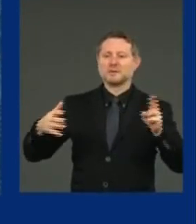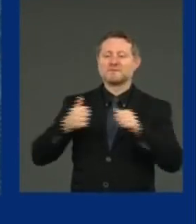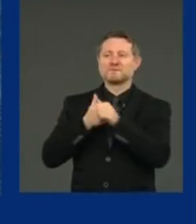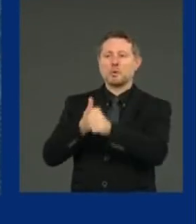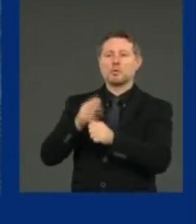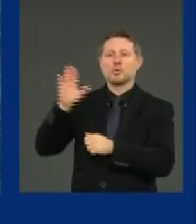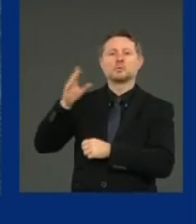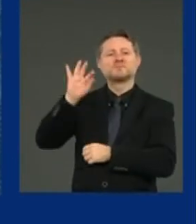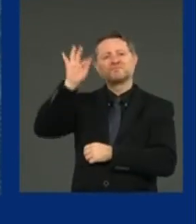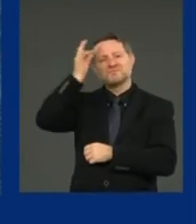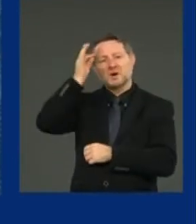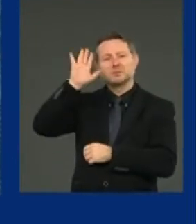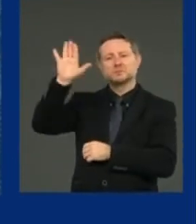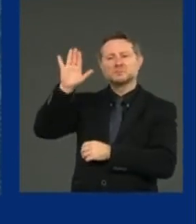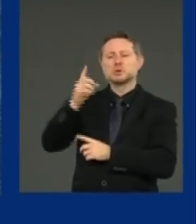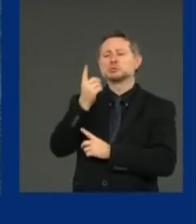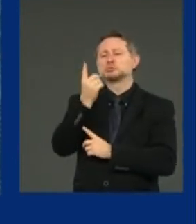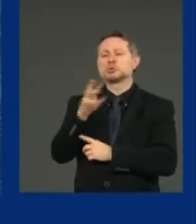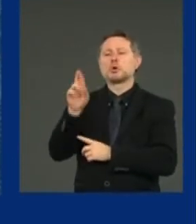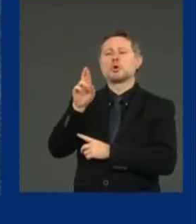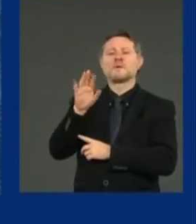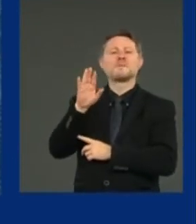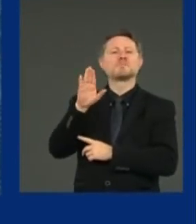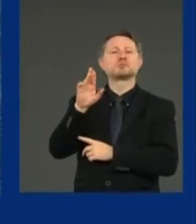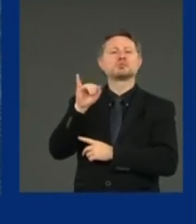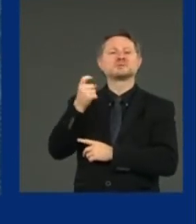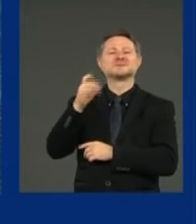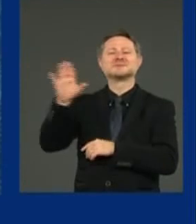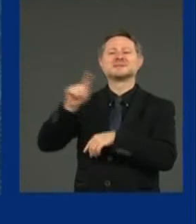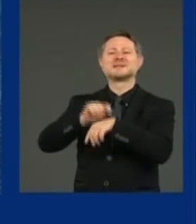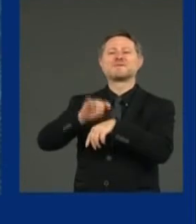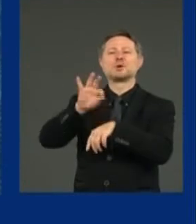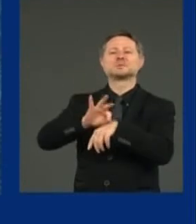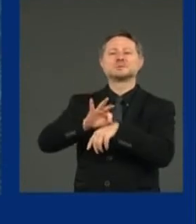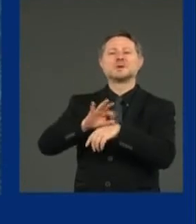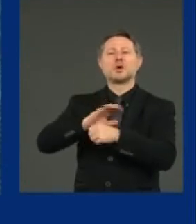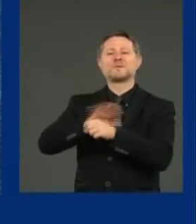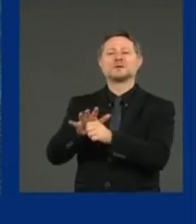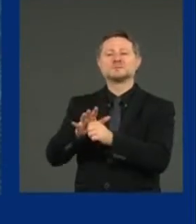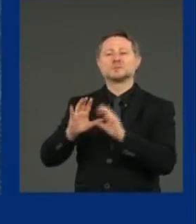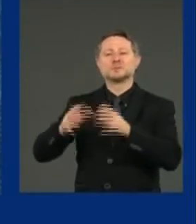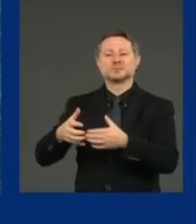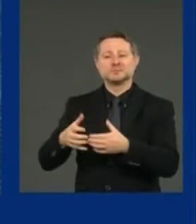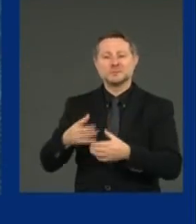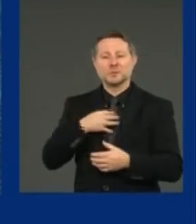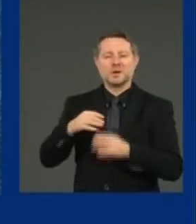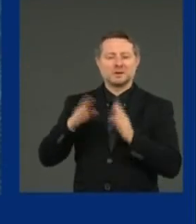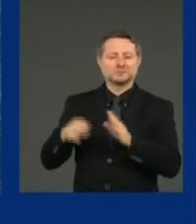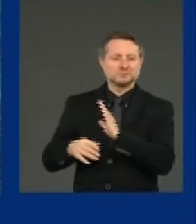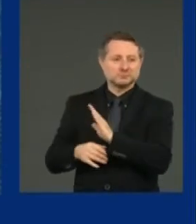WHERE DOES THAT COME FROM? THE WHITE HOUSE CORONAVIRUS TASK FORCE Dr. BURKES.